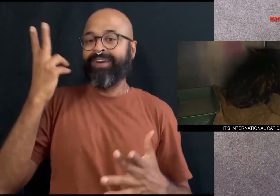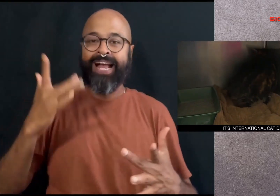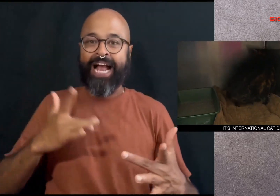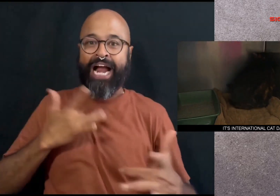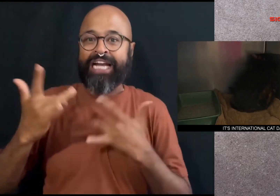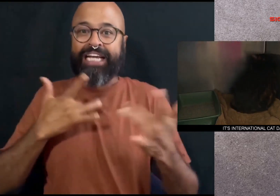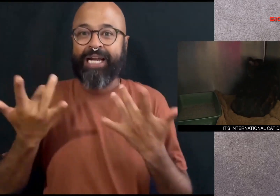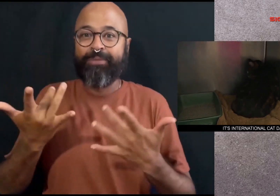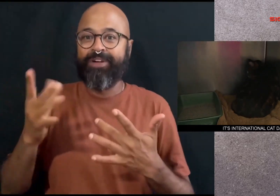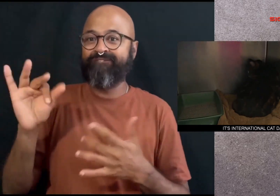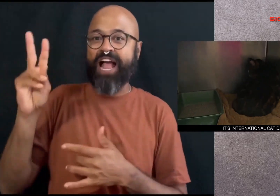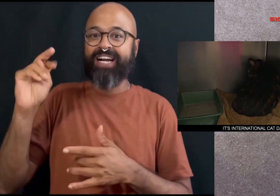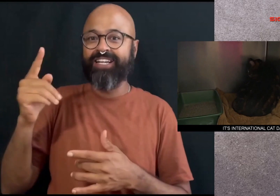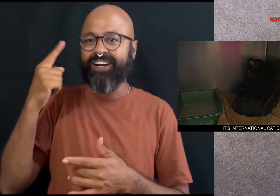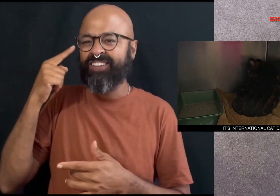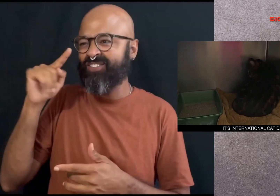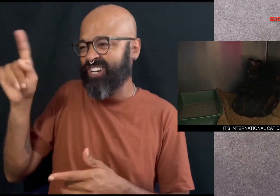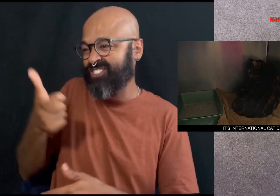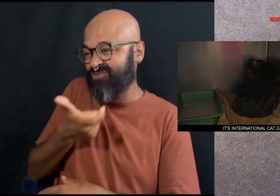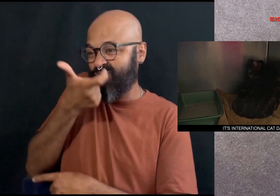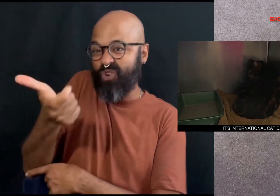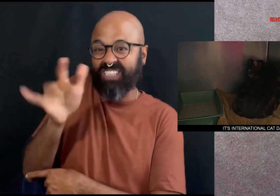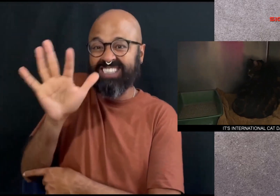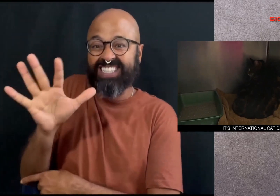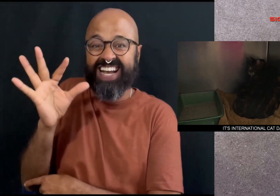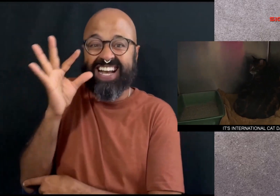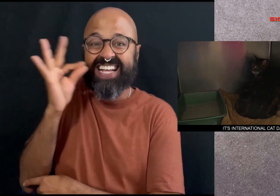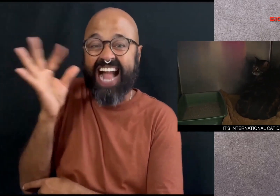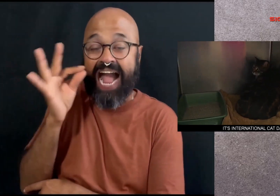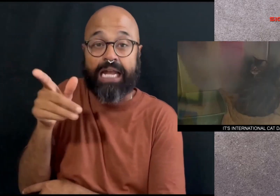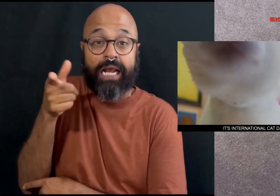There is also the entertainment factor of just watching cats do silly things.